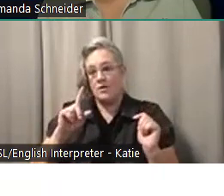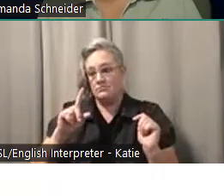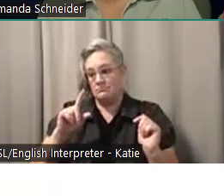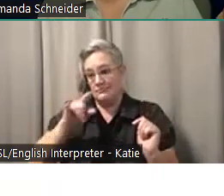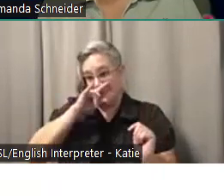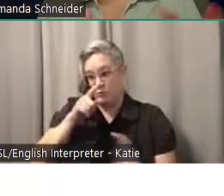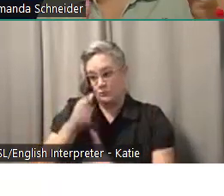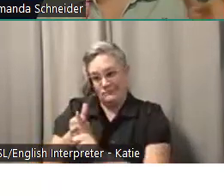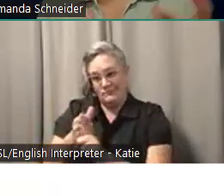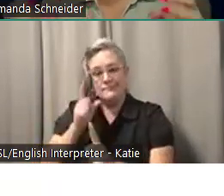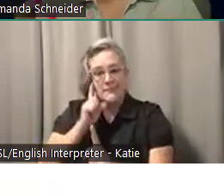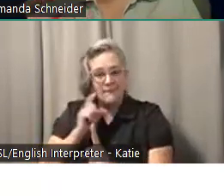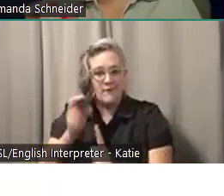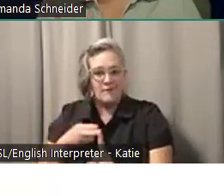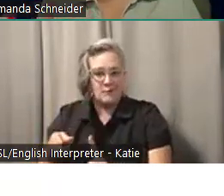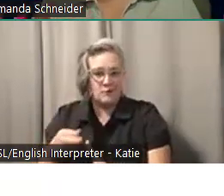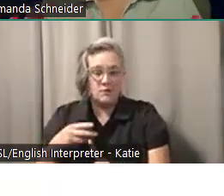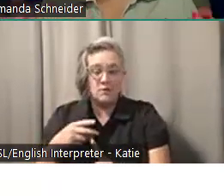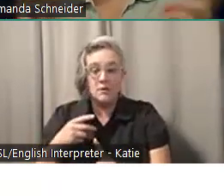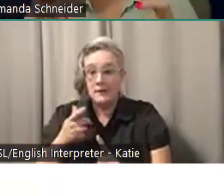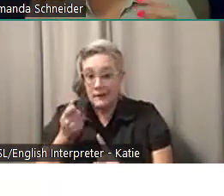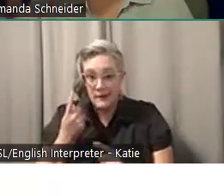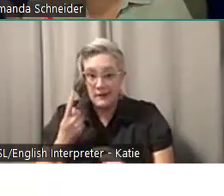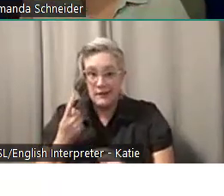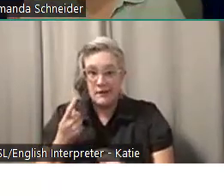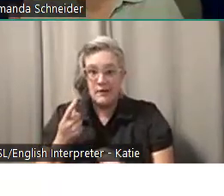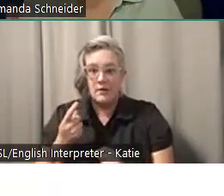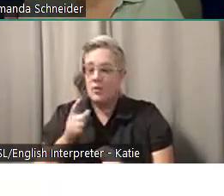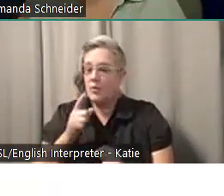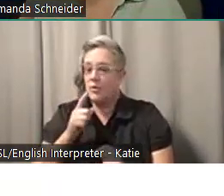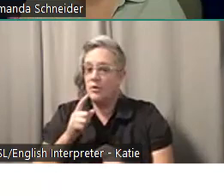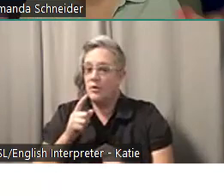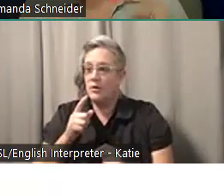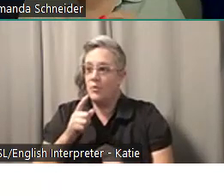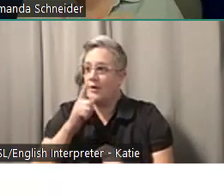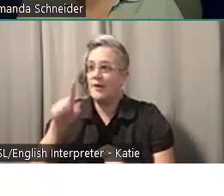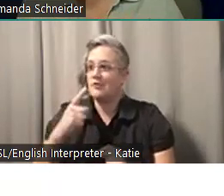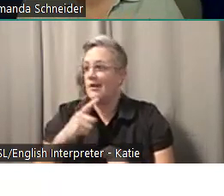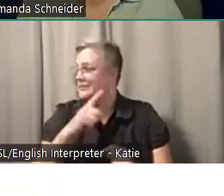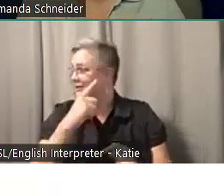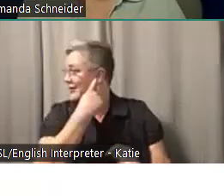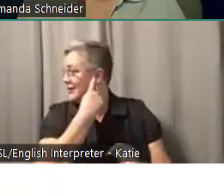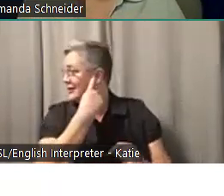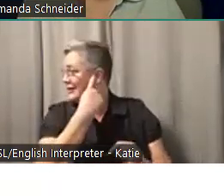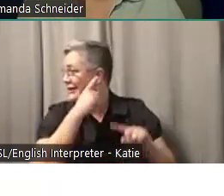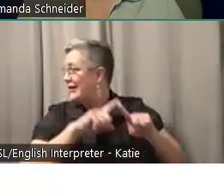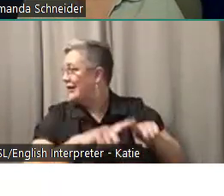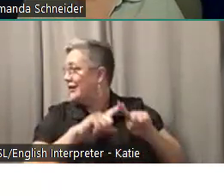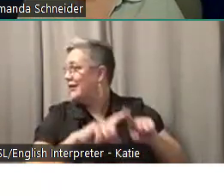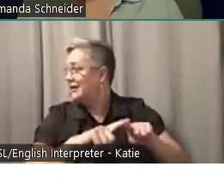Because we aren't always focus, um, relying only on, um, auditory input to support